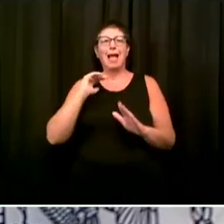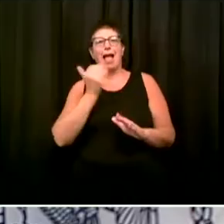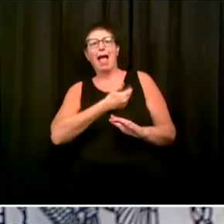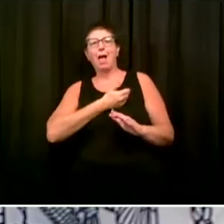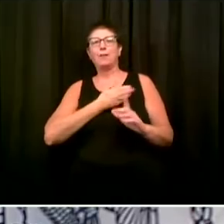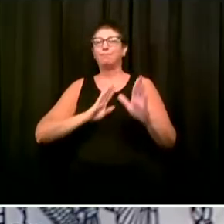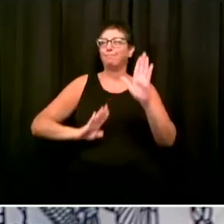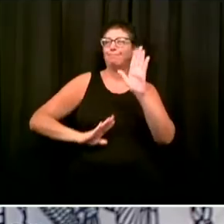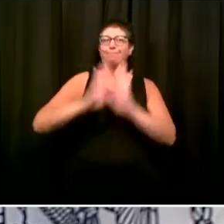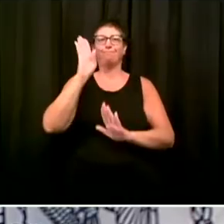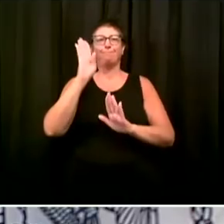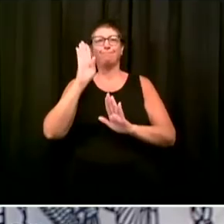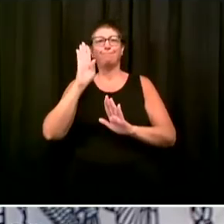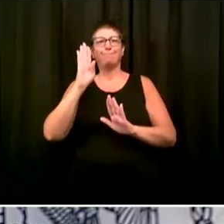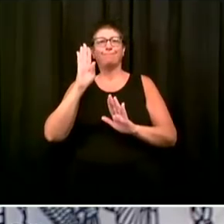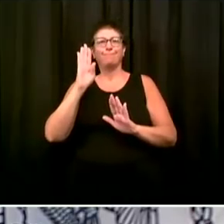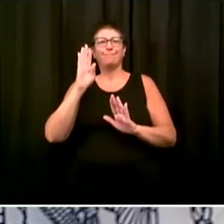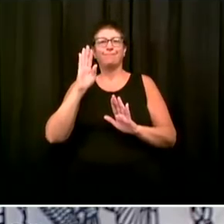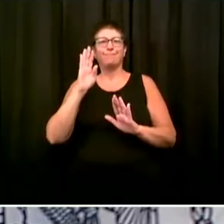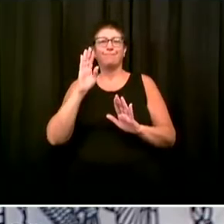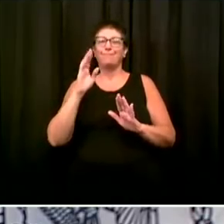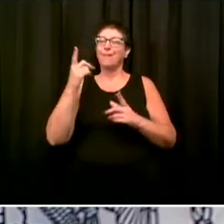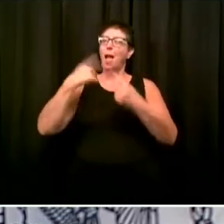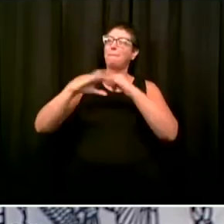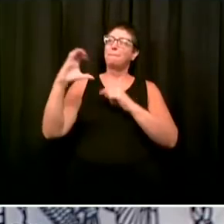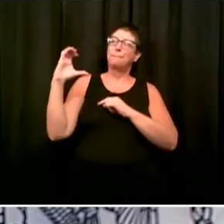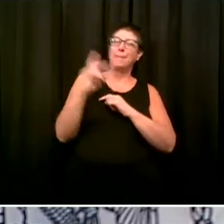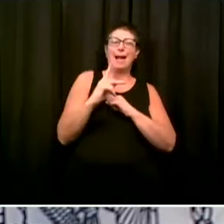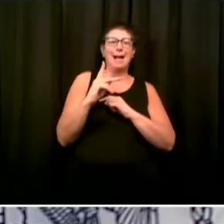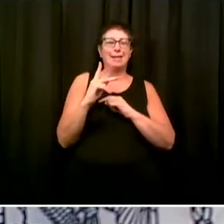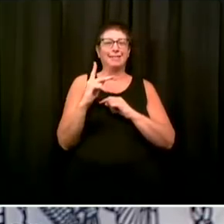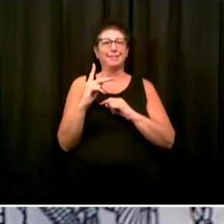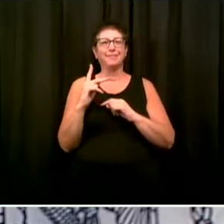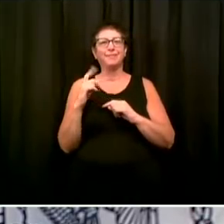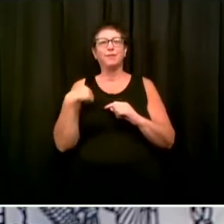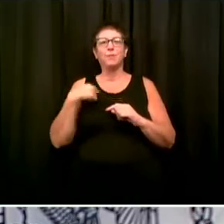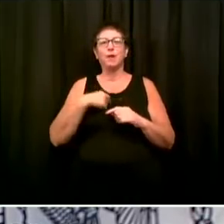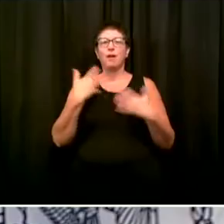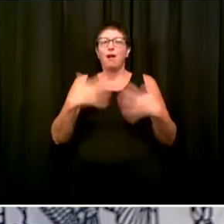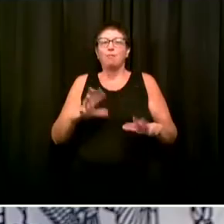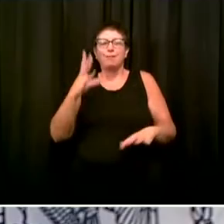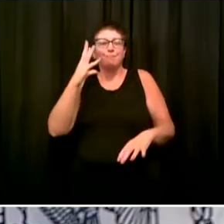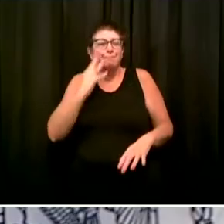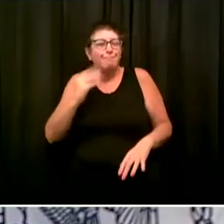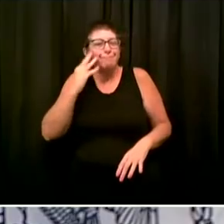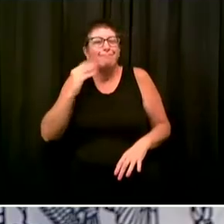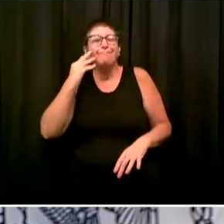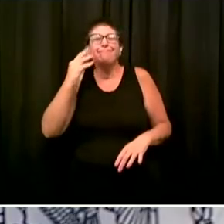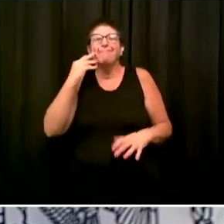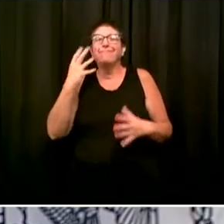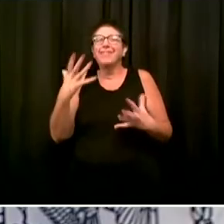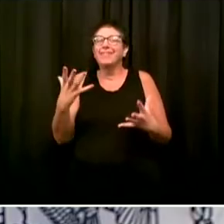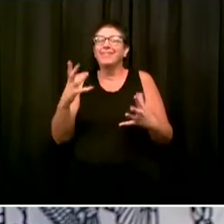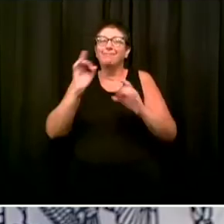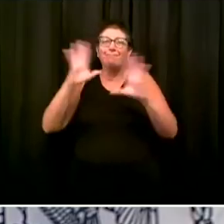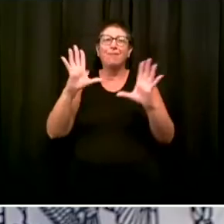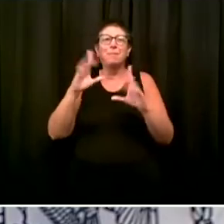BACK TO THE POINT I MADE EARLIER OABUT NEWO YRK CITY AND TO COME BACK WHICH IS ALREADY STARTING TO HAPPEN. VETHEEUGHELP BUT THIS